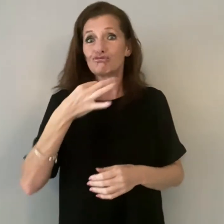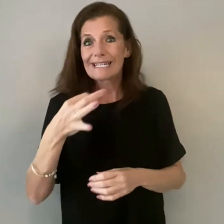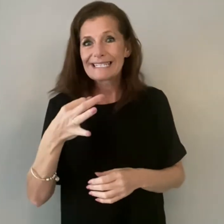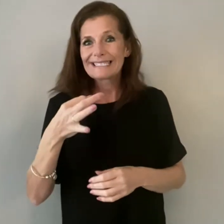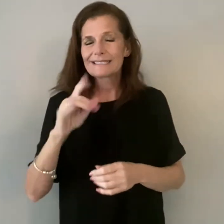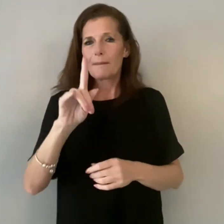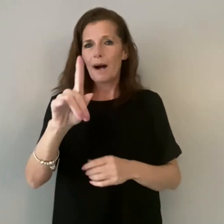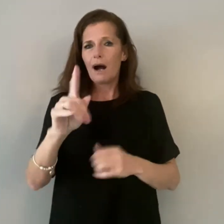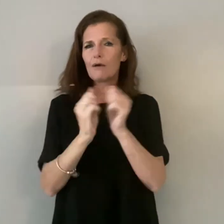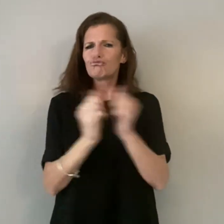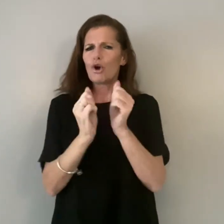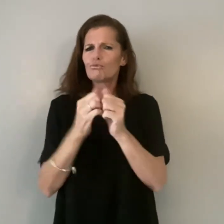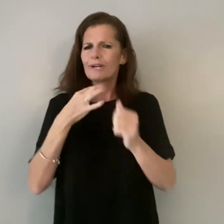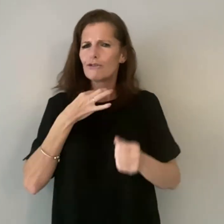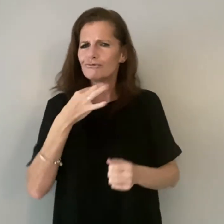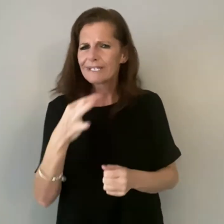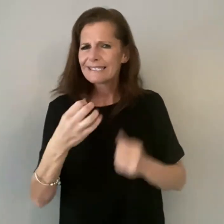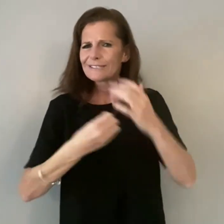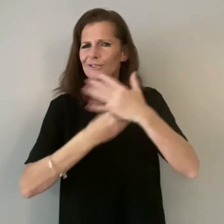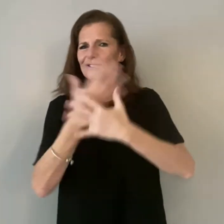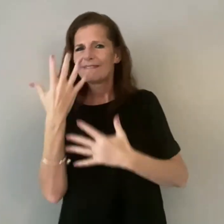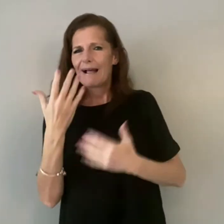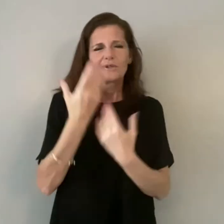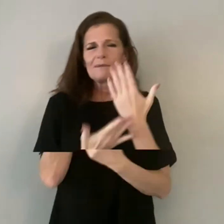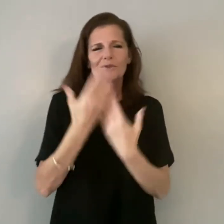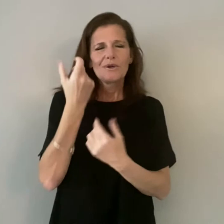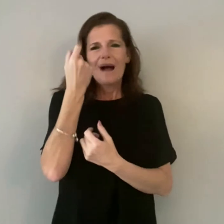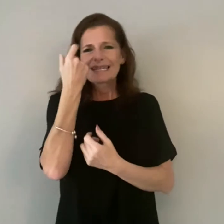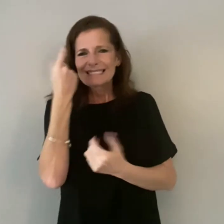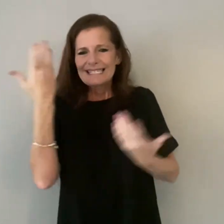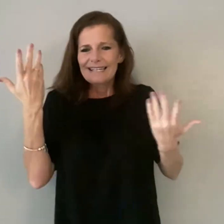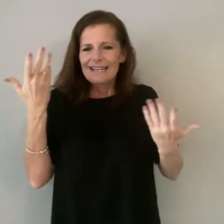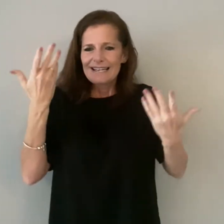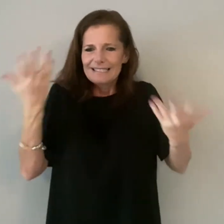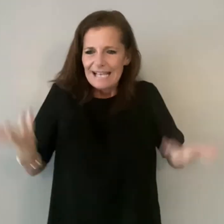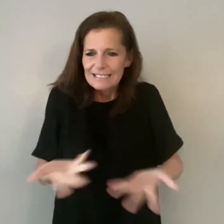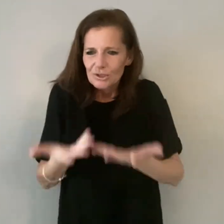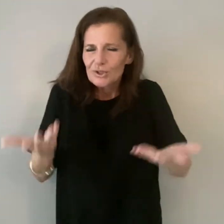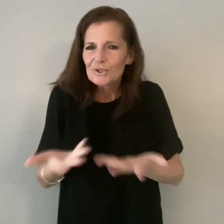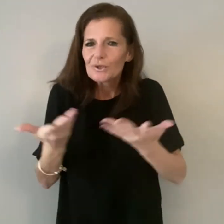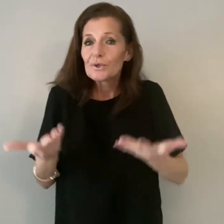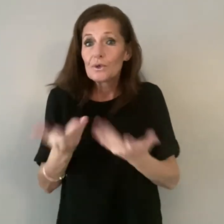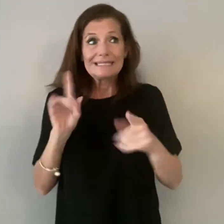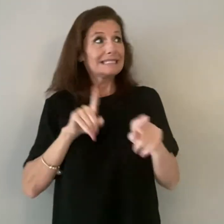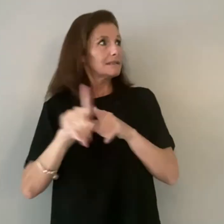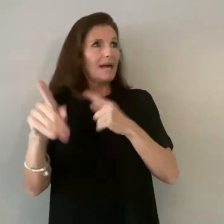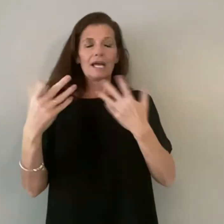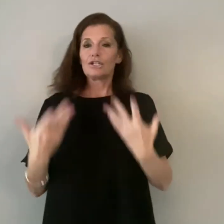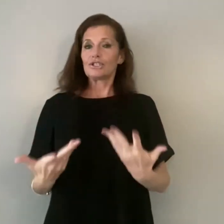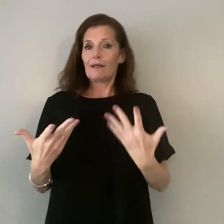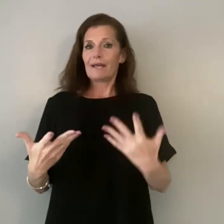there's a kind of, risk-taking needed to develop innovation and to push an organization forwards particularly now